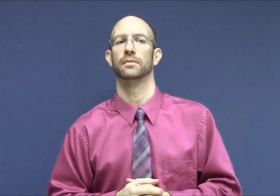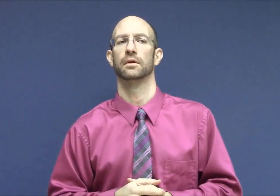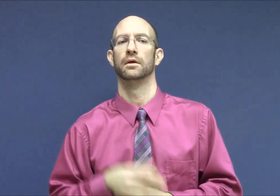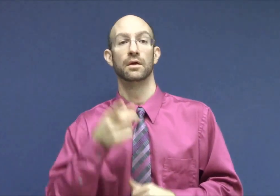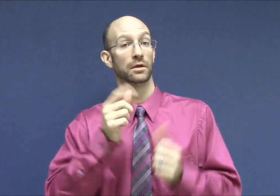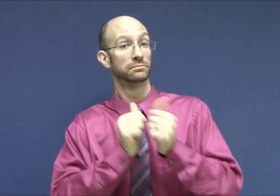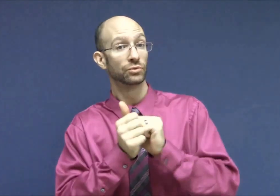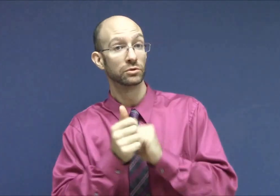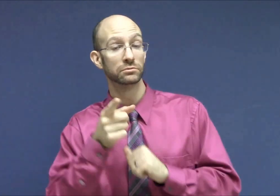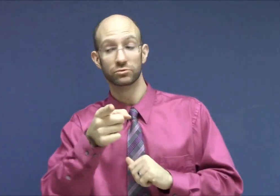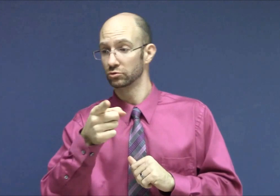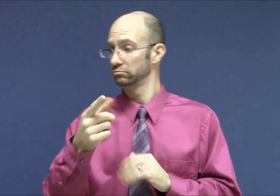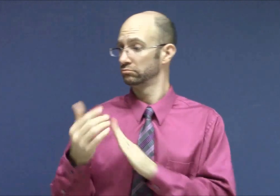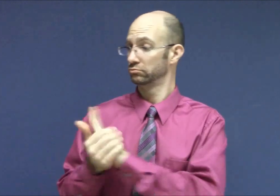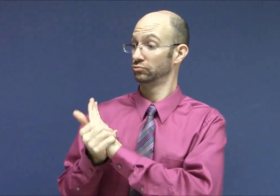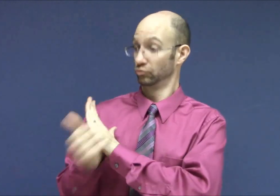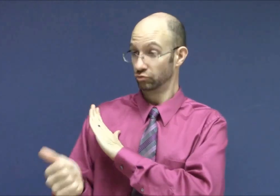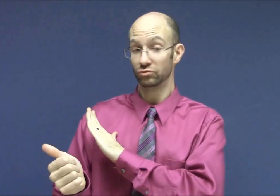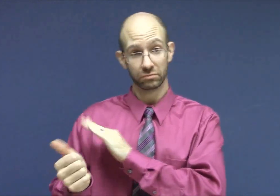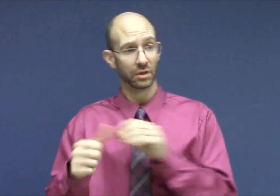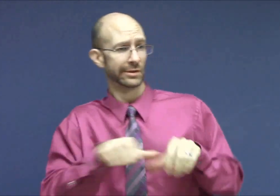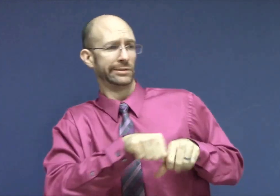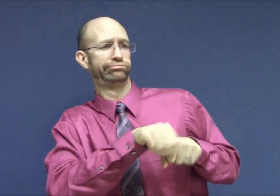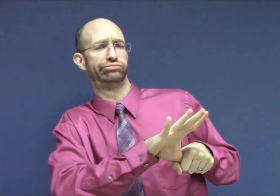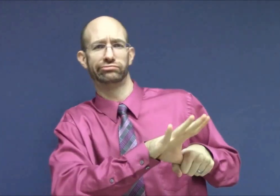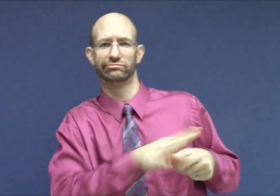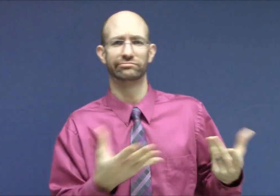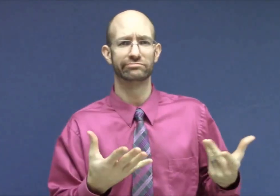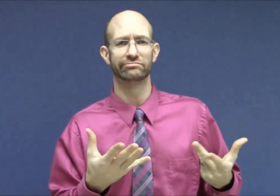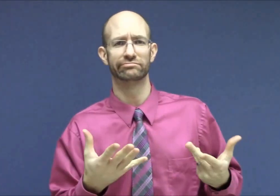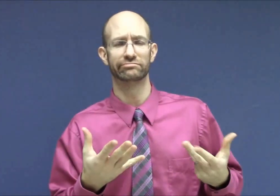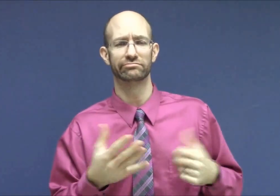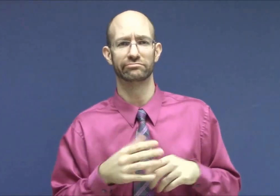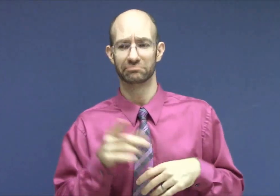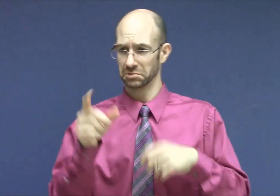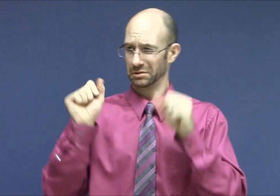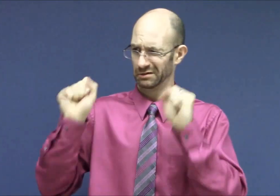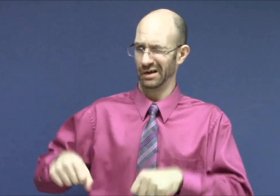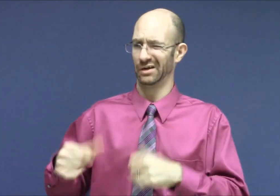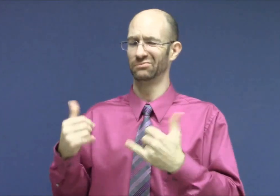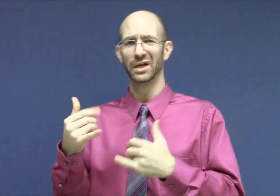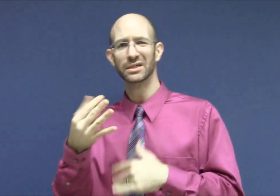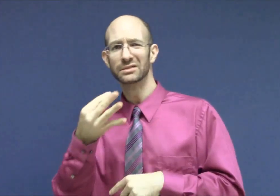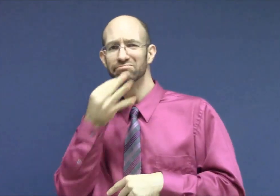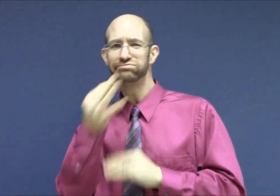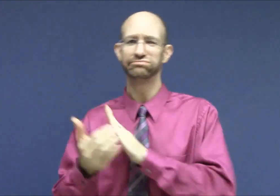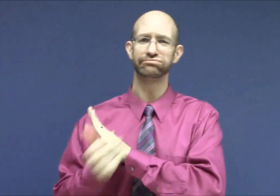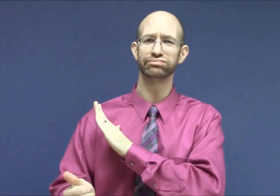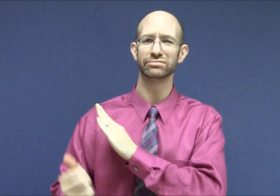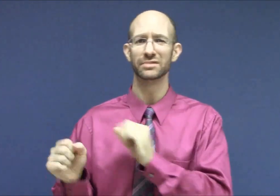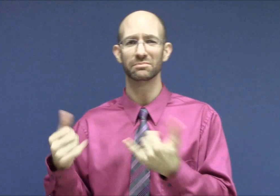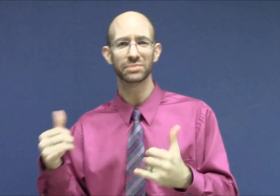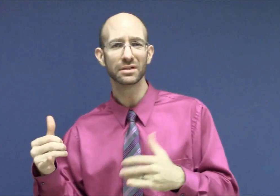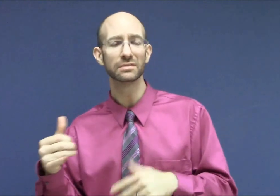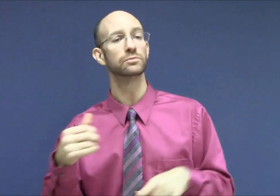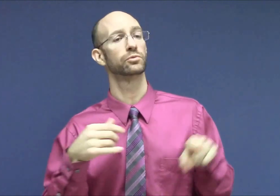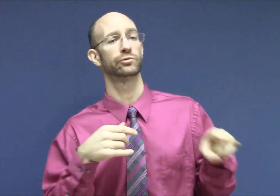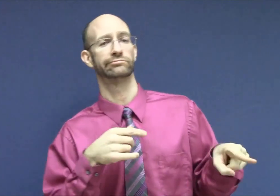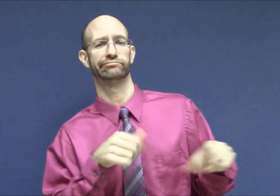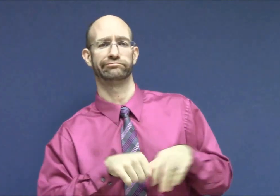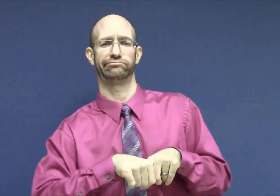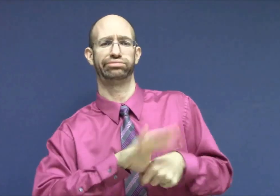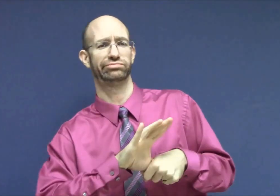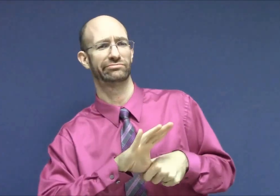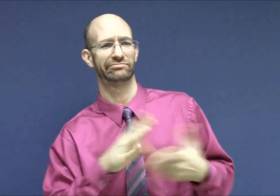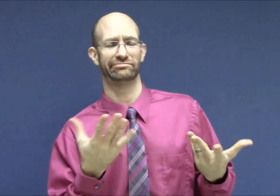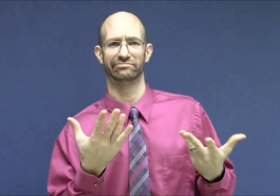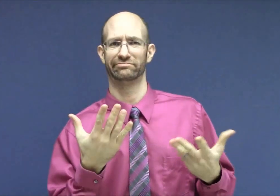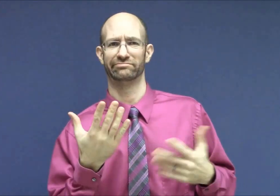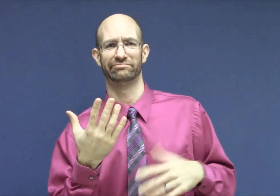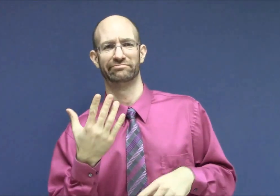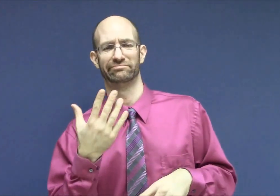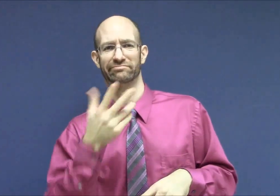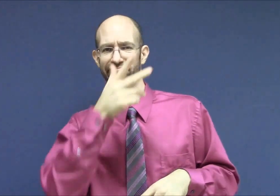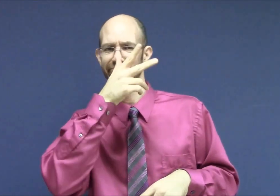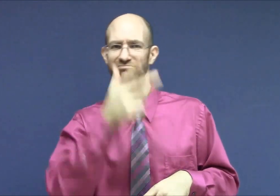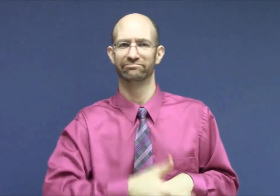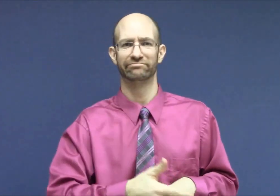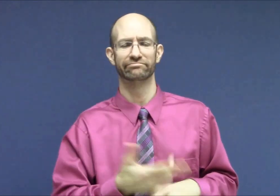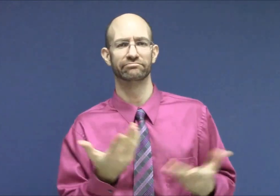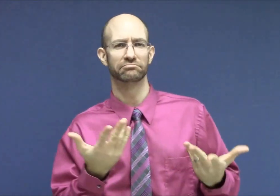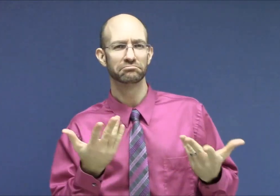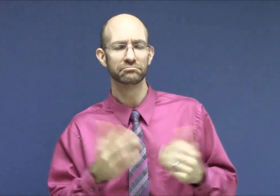Sports you are good at, expert at, skilled at, can play and bad at or lousy at.